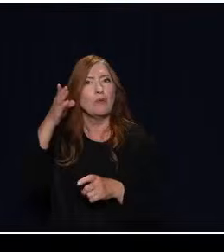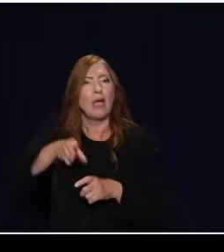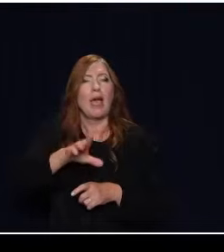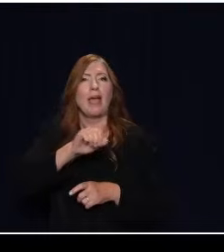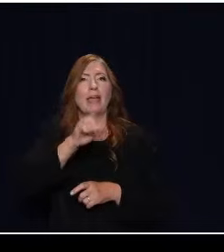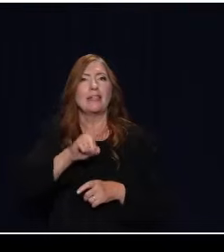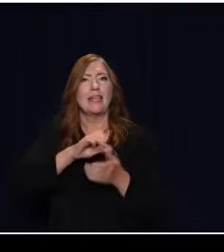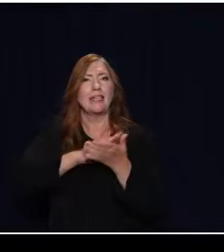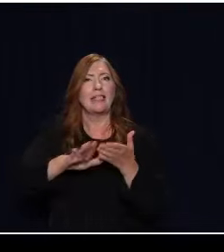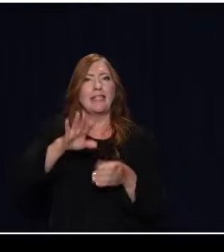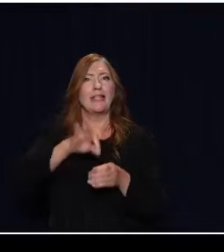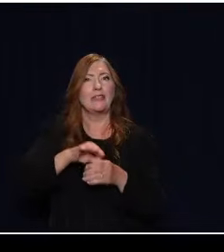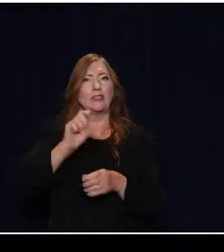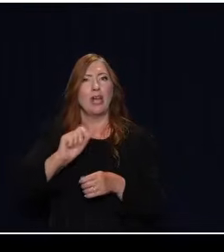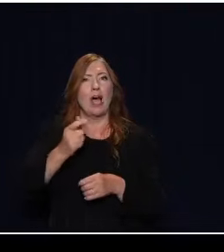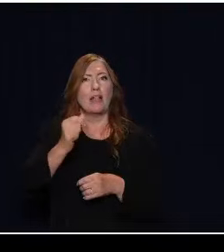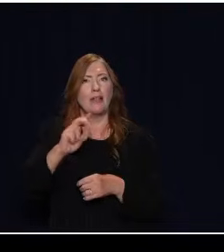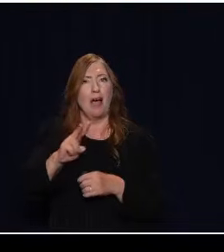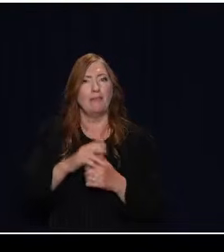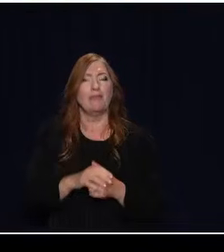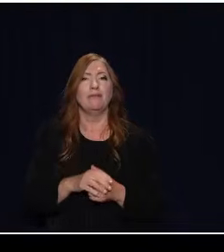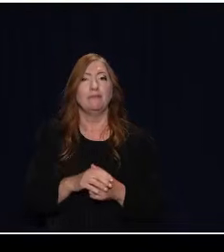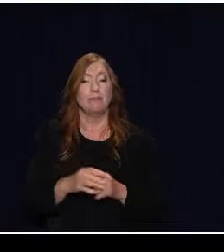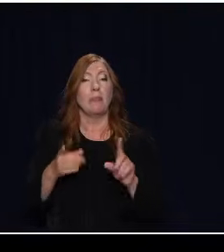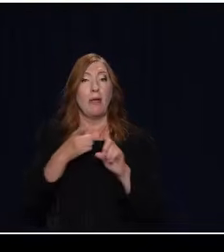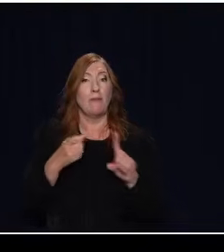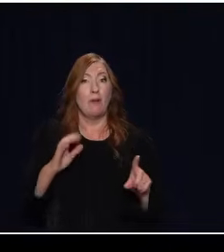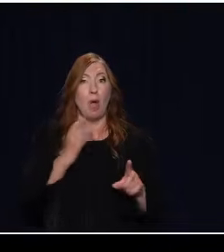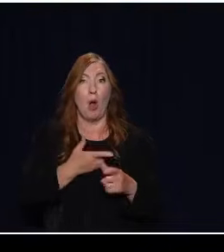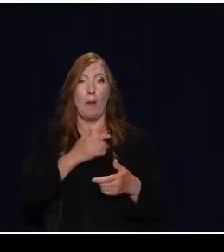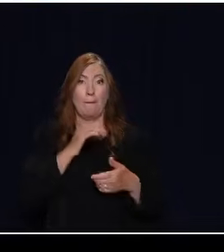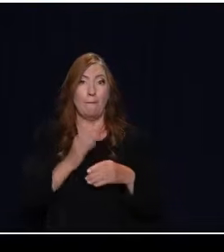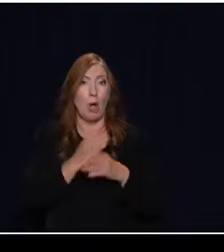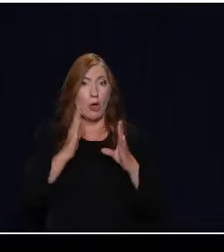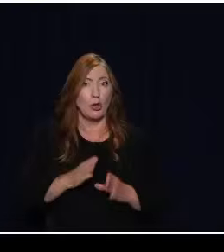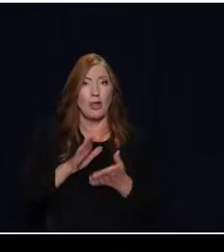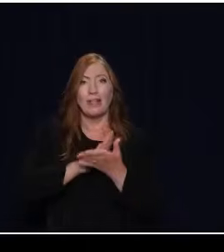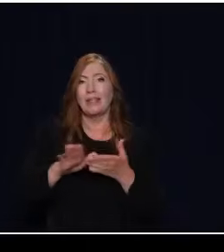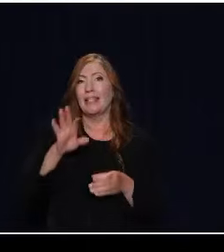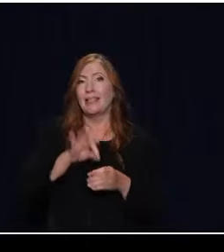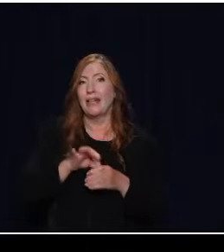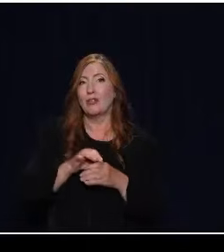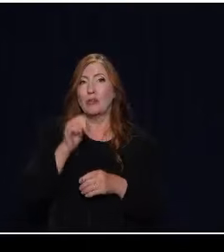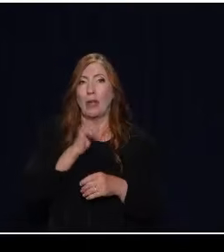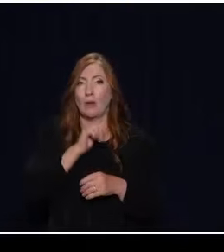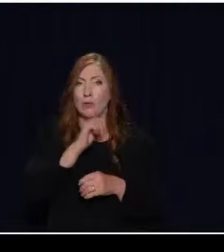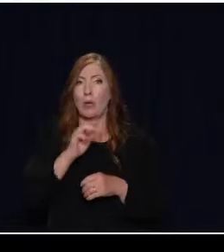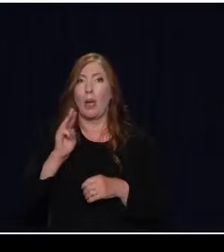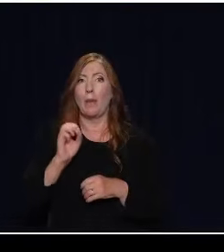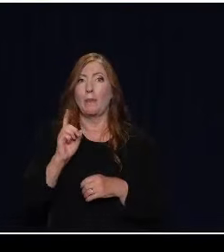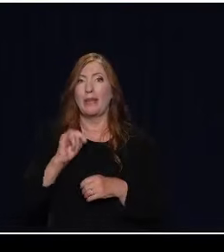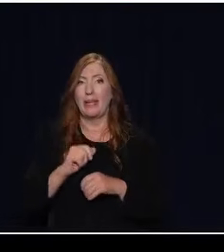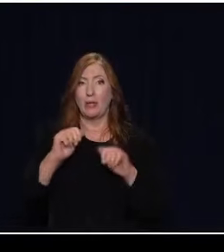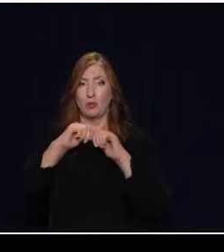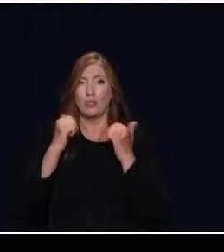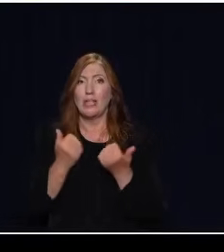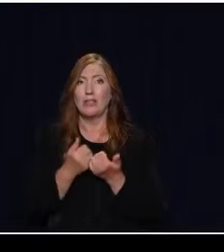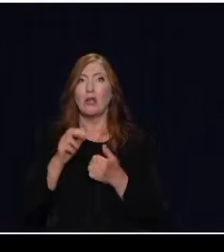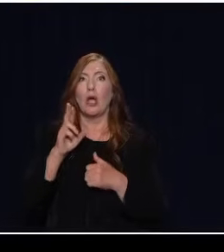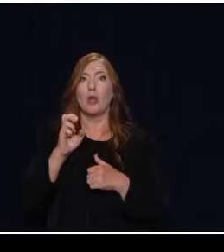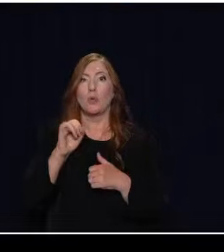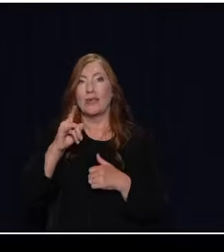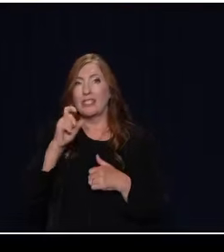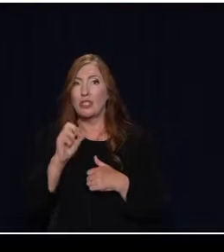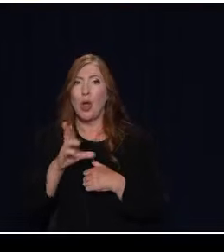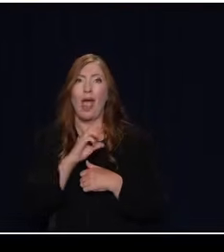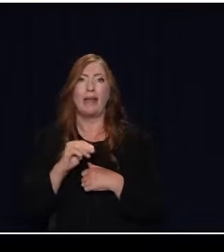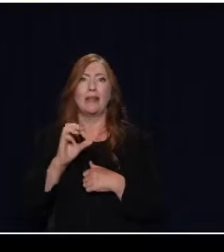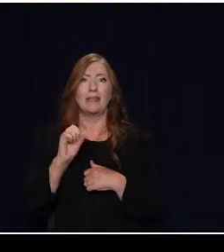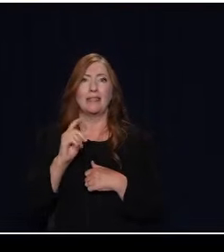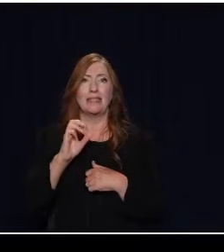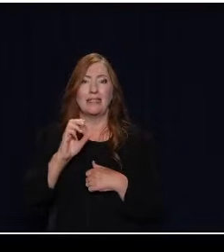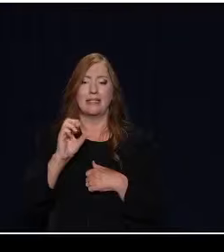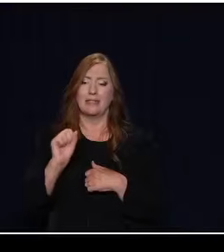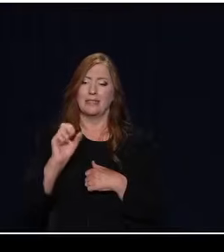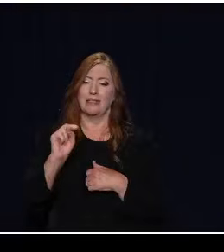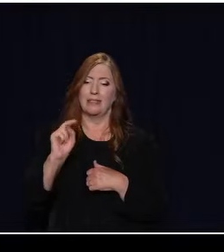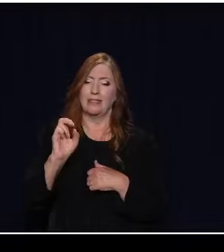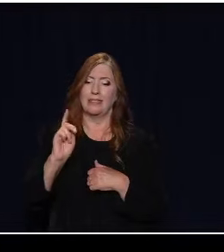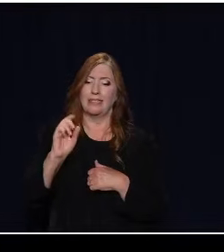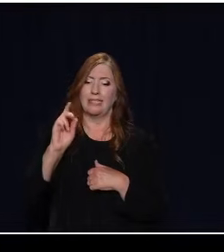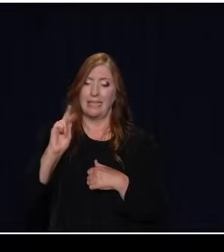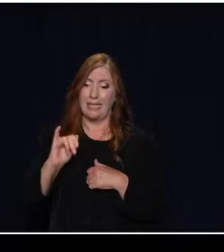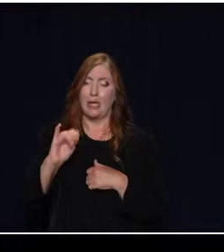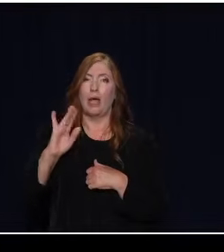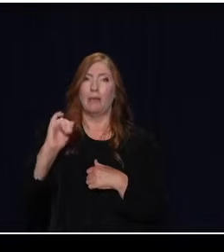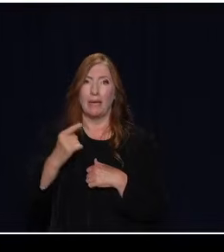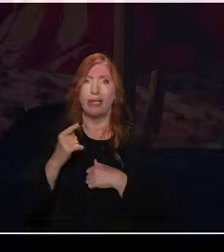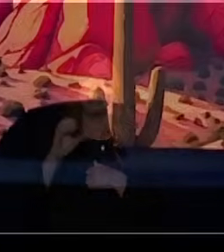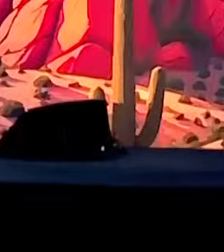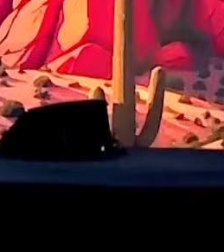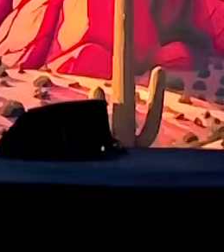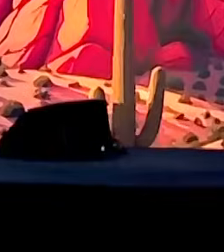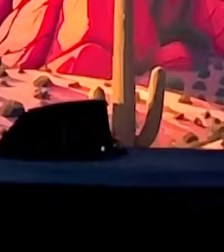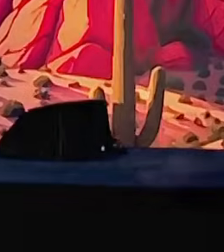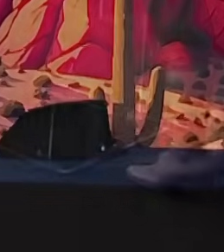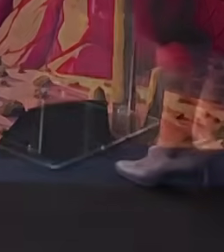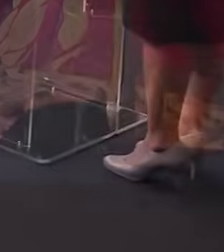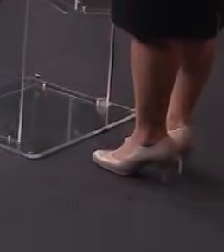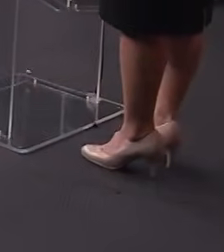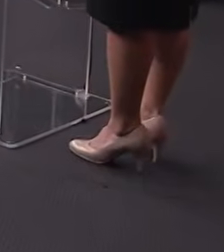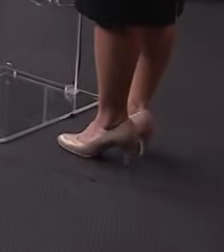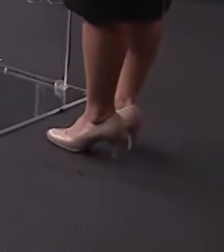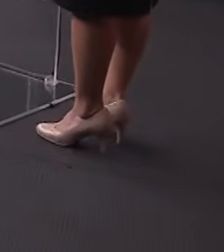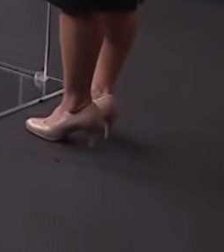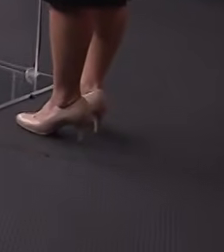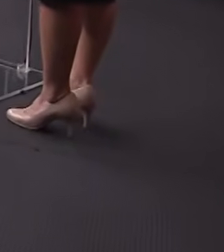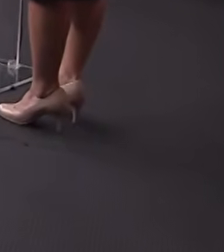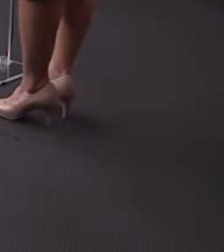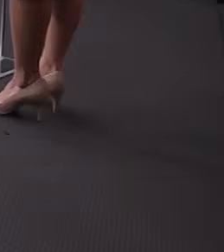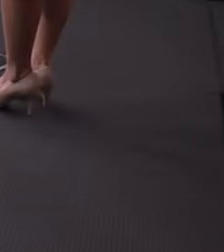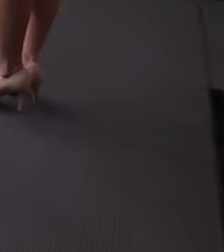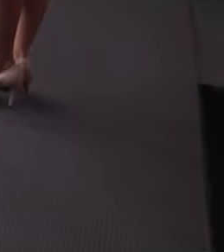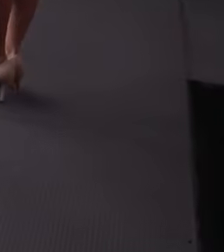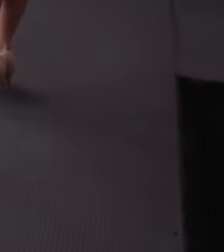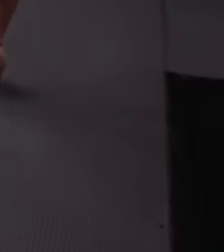YOU CAN SEE THE DEBATE SCHEDULE,